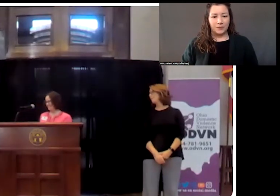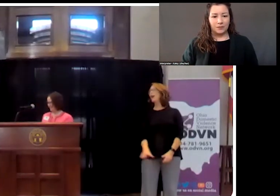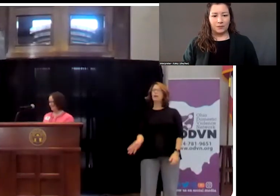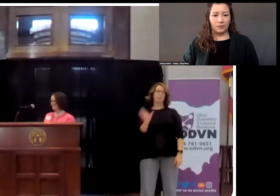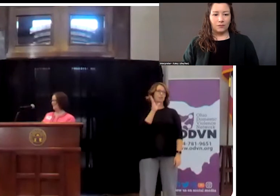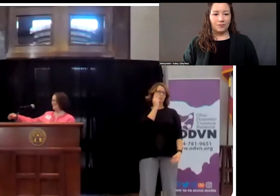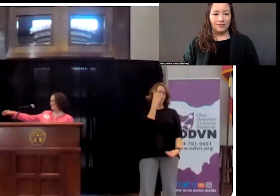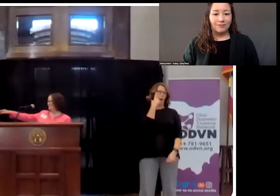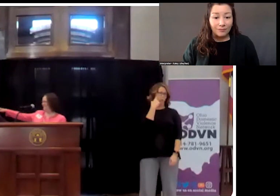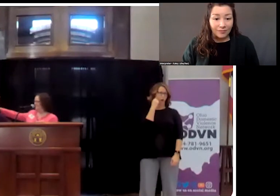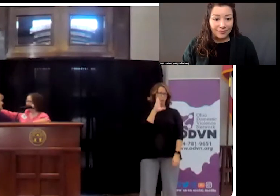Okay, don’t cry.